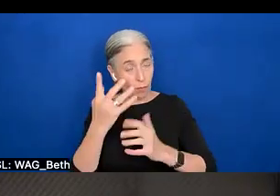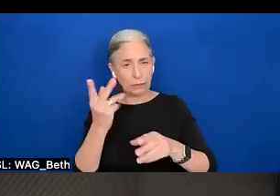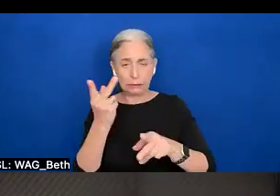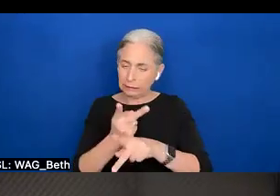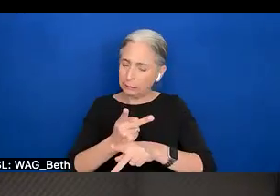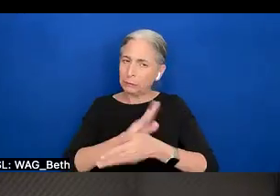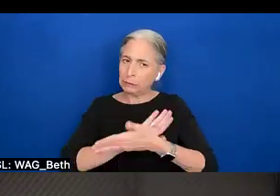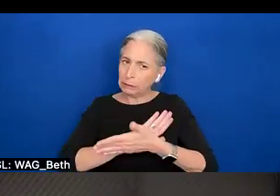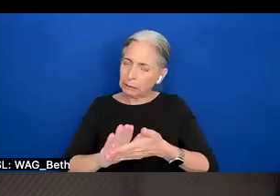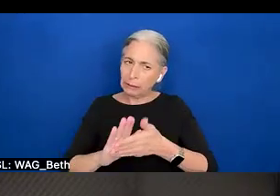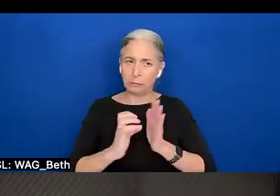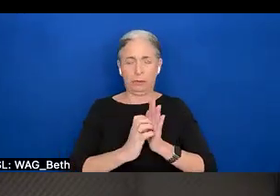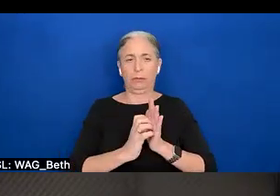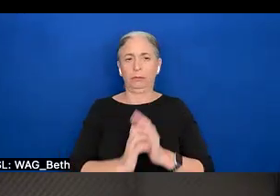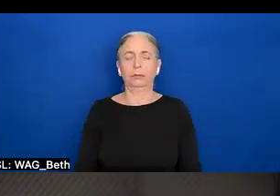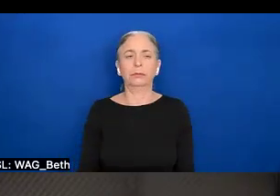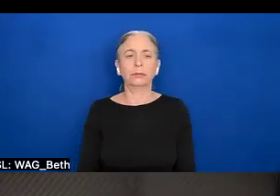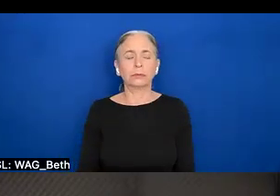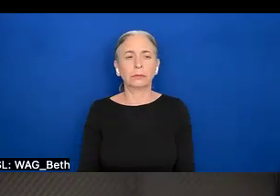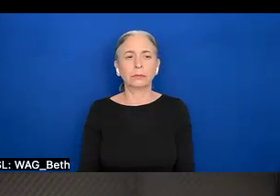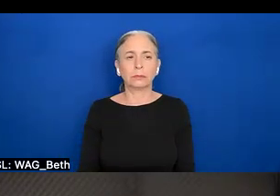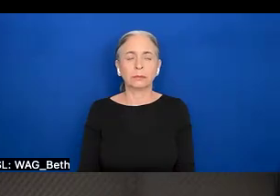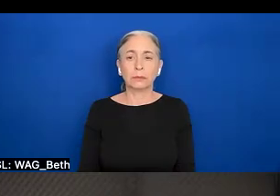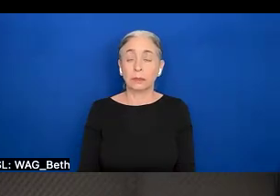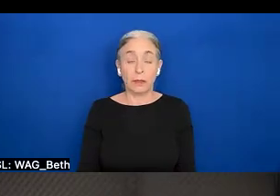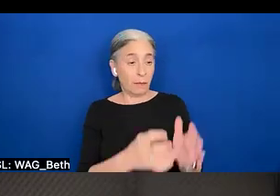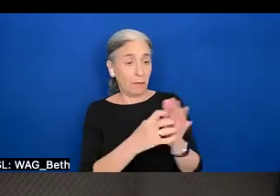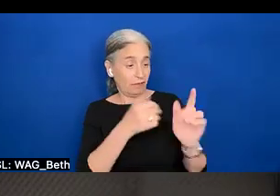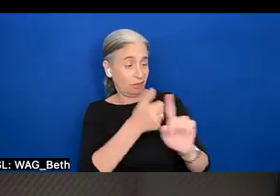It's very important to keep the paragraphs clean, and